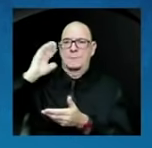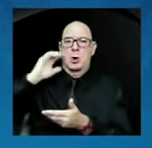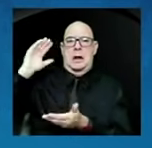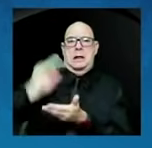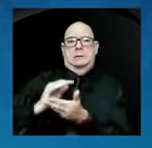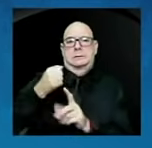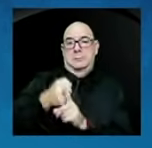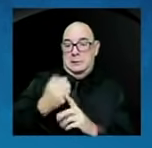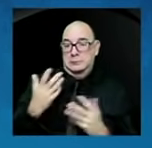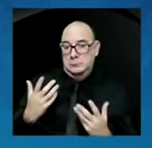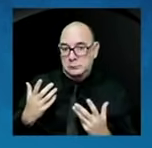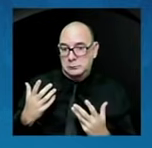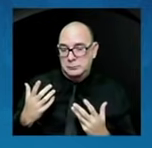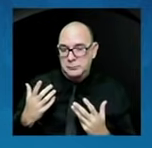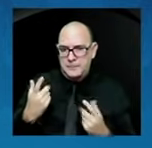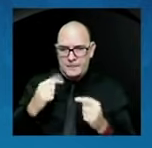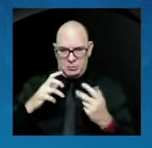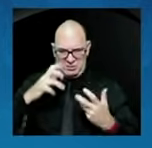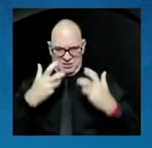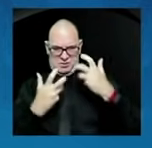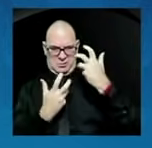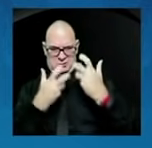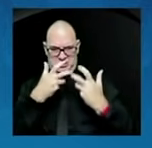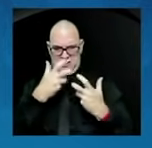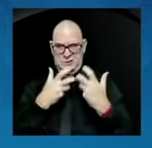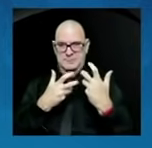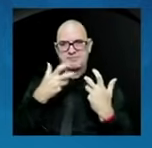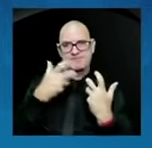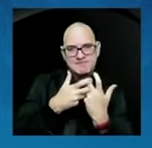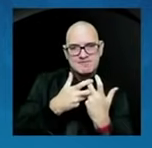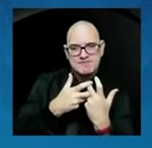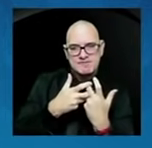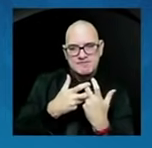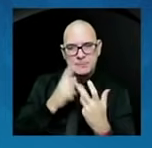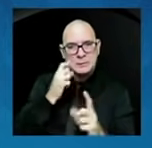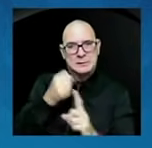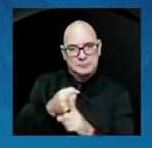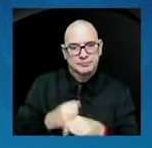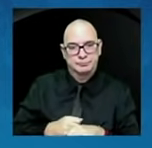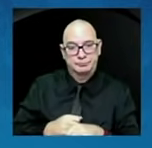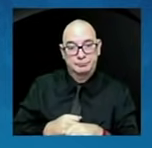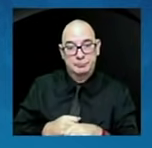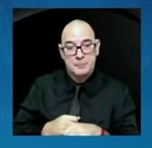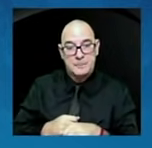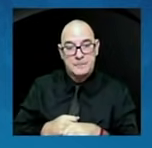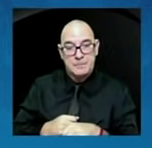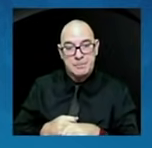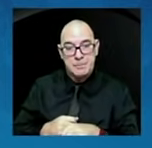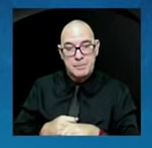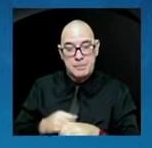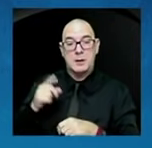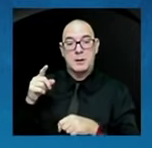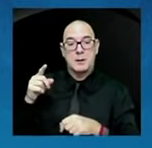THRISI THAT SAY YOU NEED TO MITIGATE THE IMPACT AND TO ADAPT